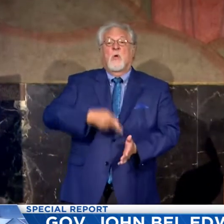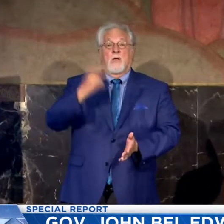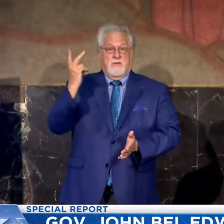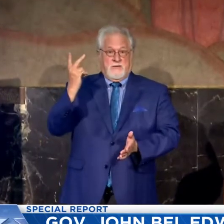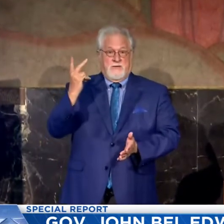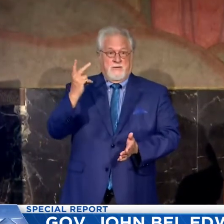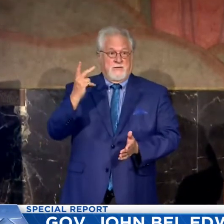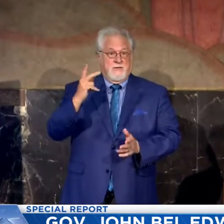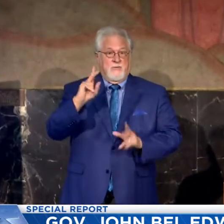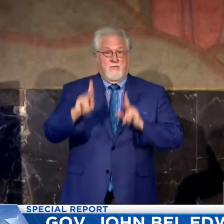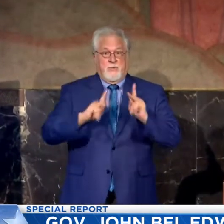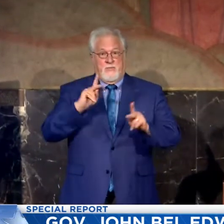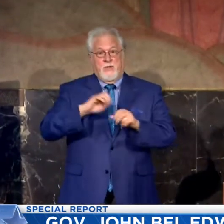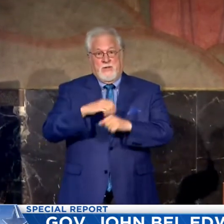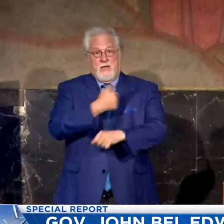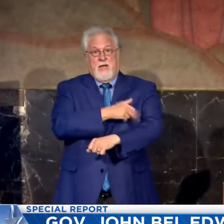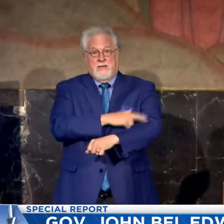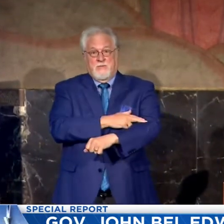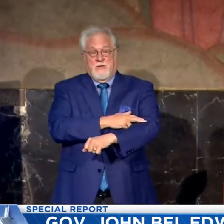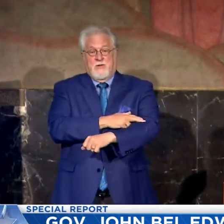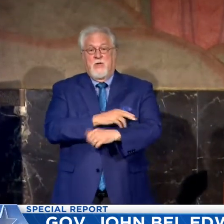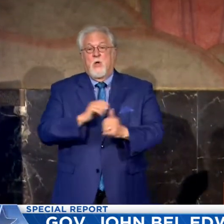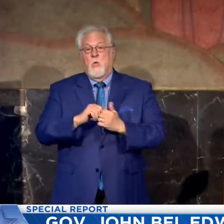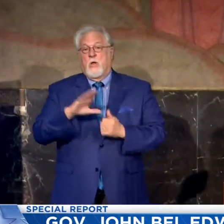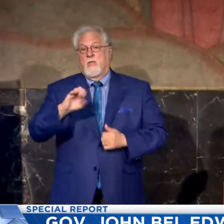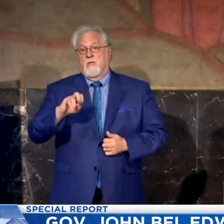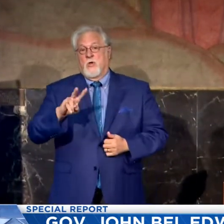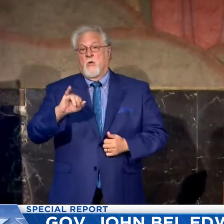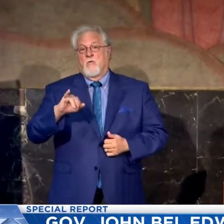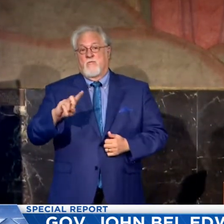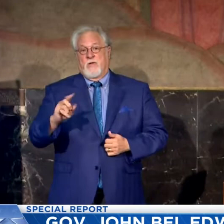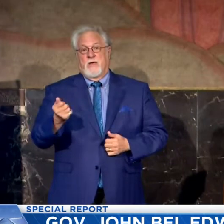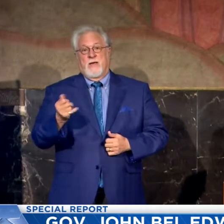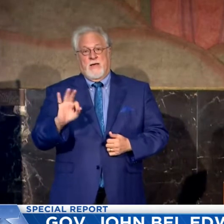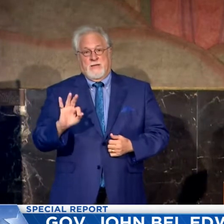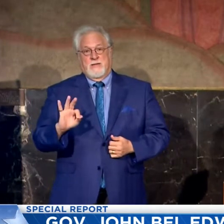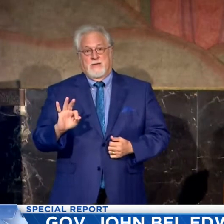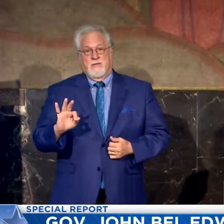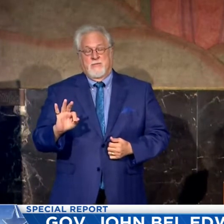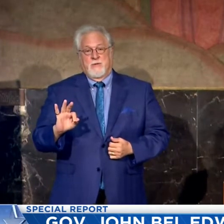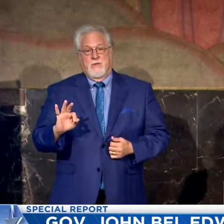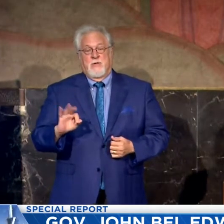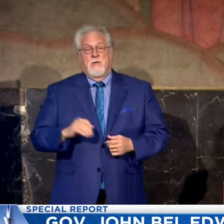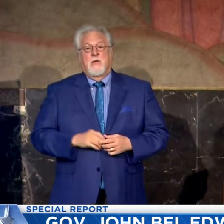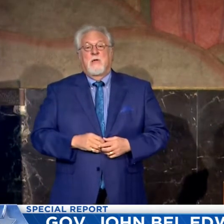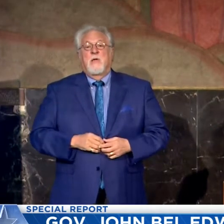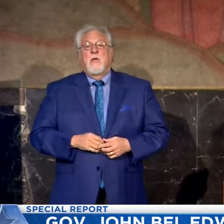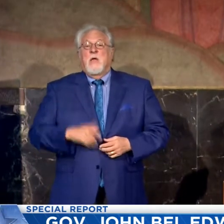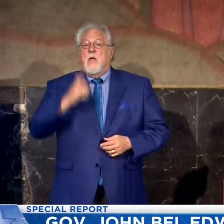SEEN HOSPITALIZATIONS THIS LOW AND 30 DAYS AGO THERE WERE TWICE AS MANY INDIVIDUALS IN